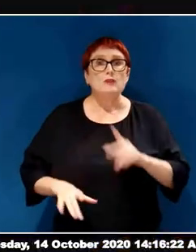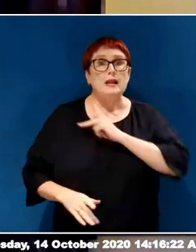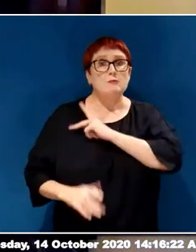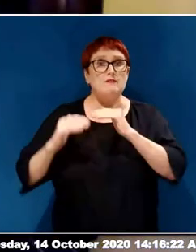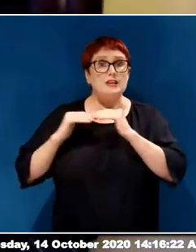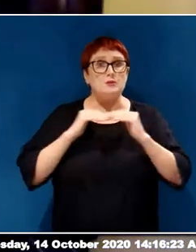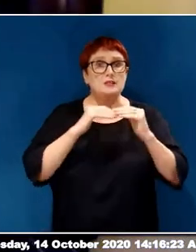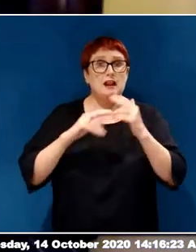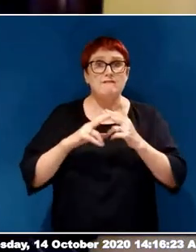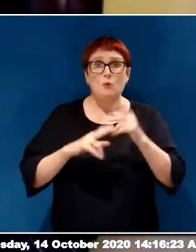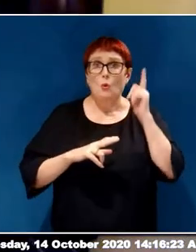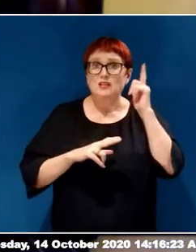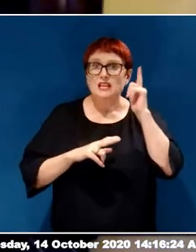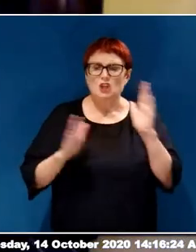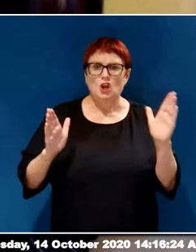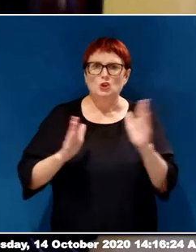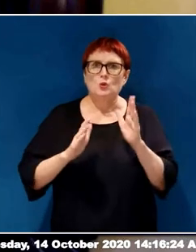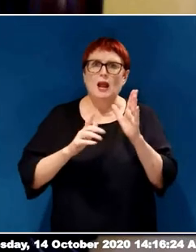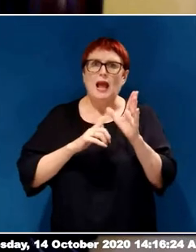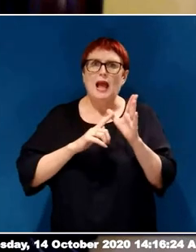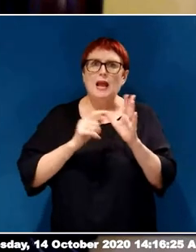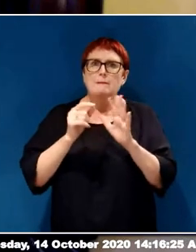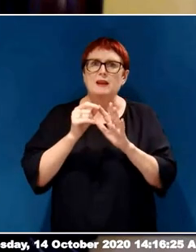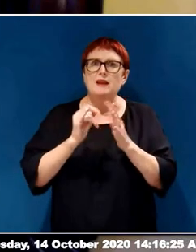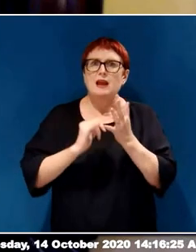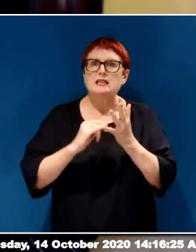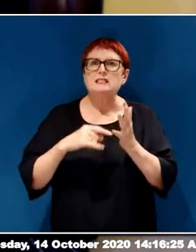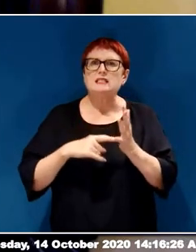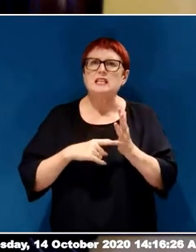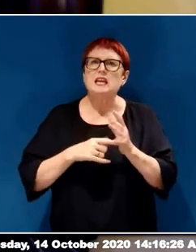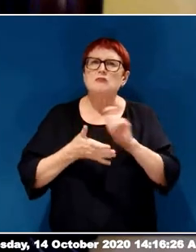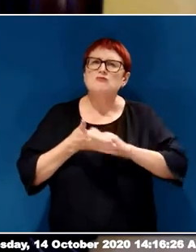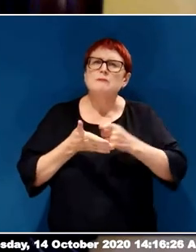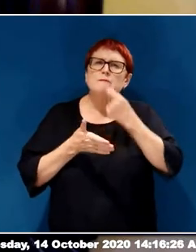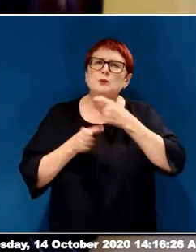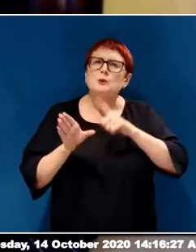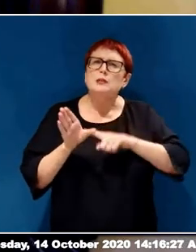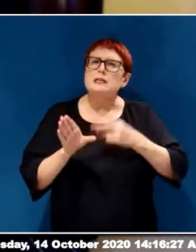number of years ago in some of the national moves, to create more nationally consistent processes.